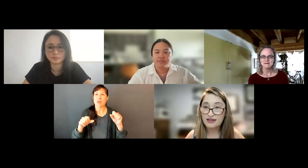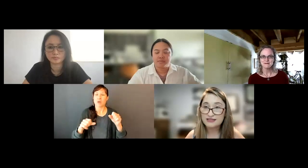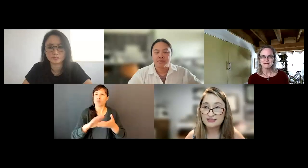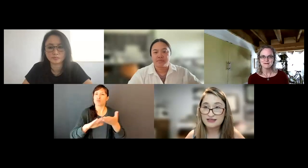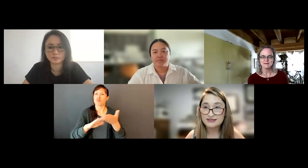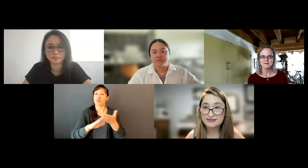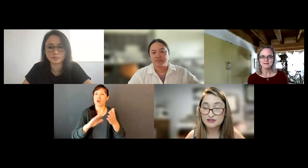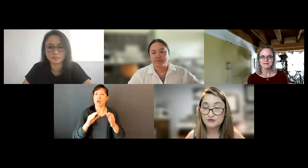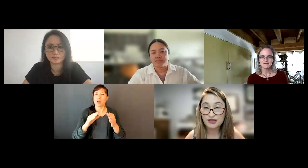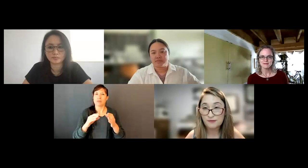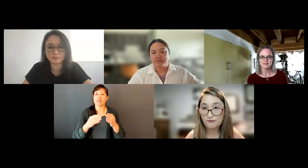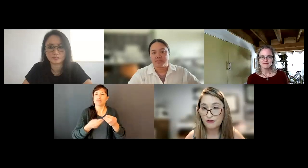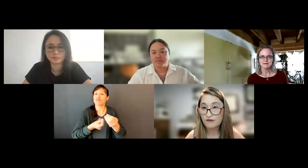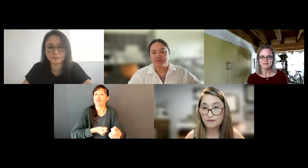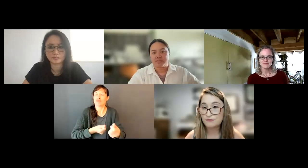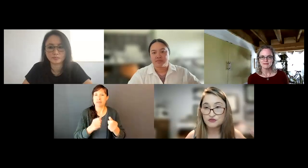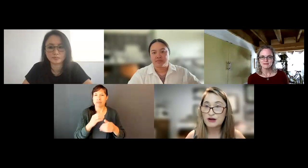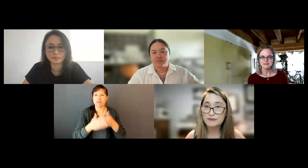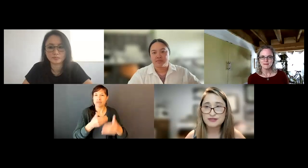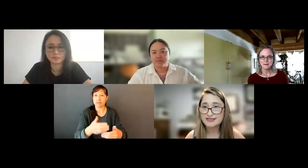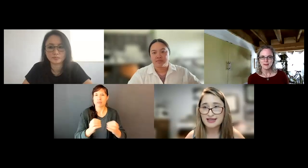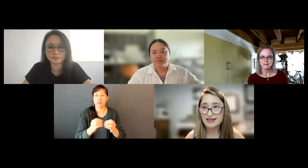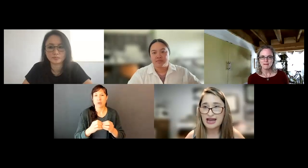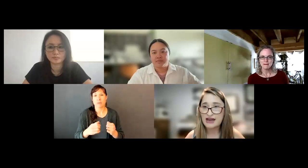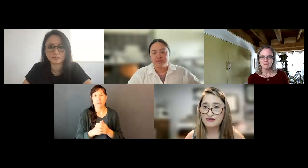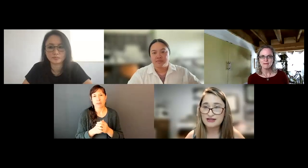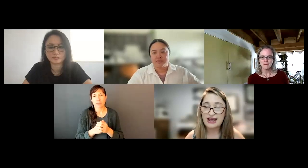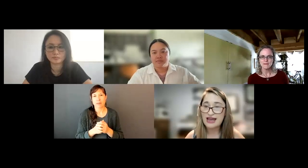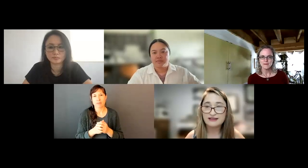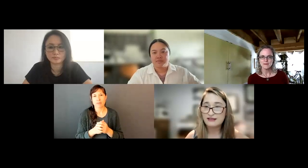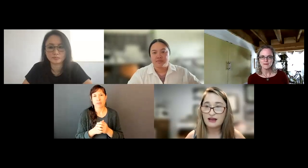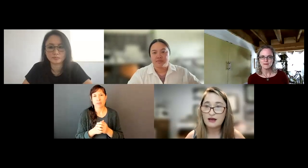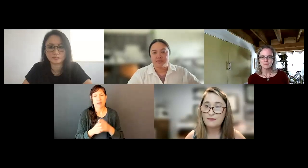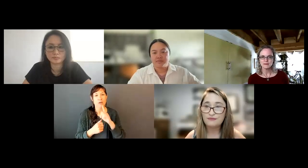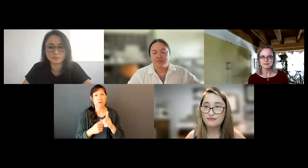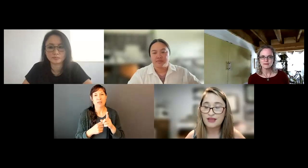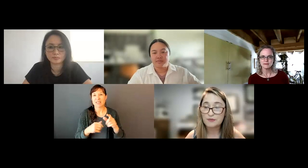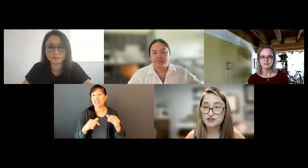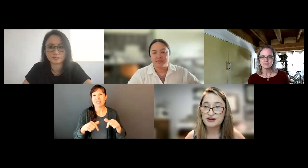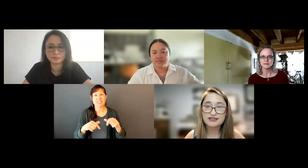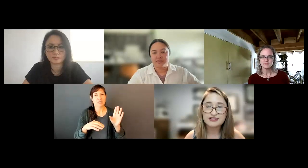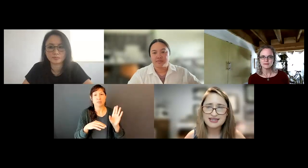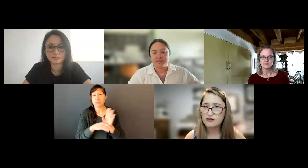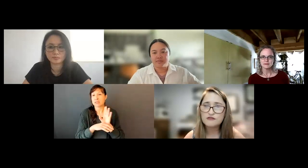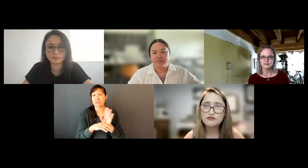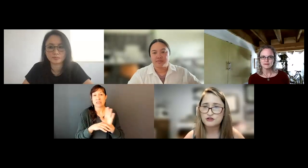And it's really more of a bootstrap business. I haven't had the opportunity to take out loans